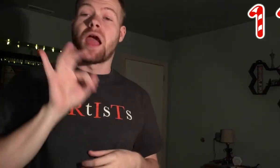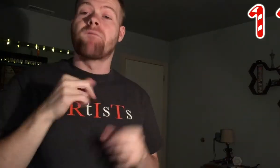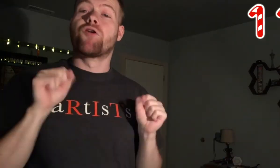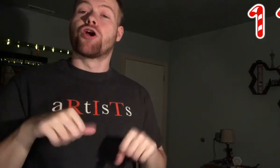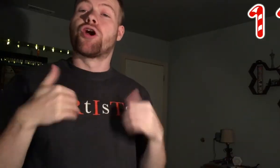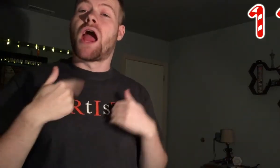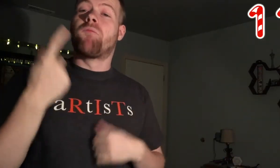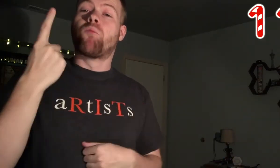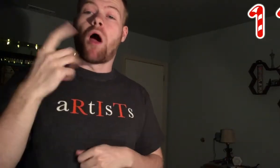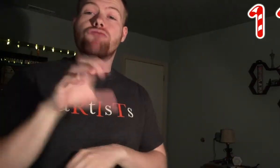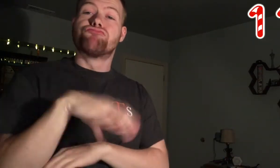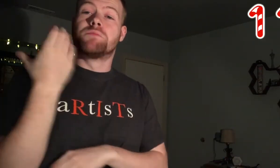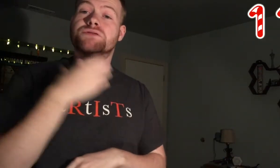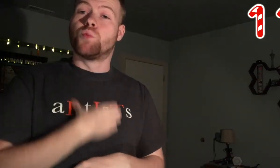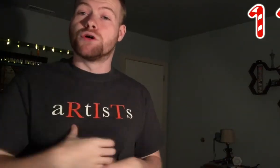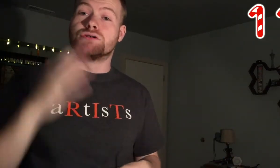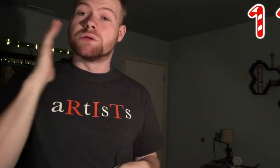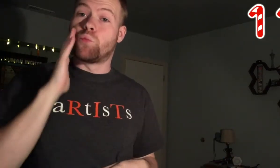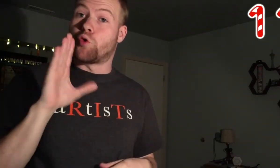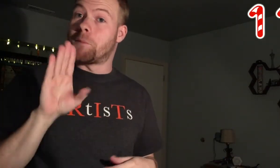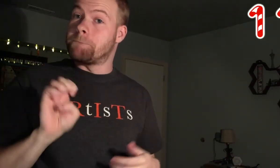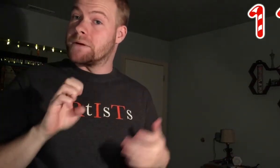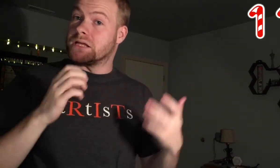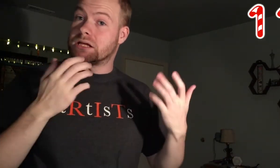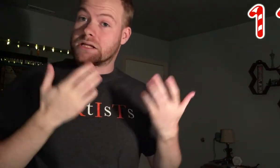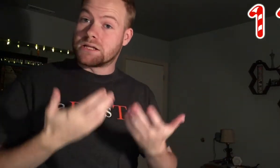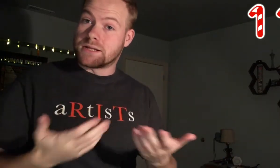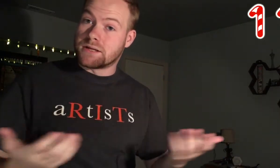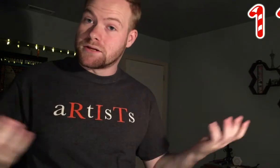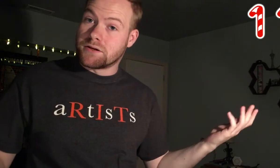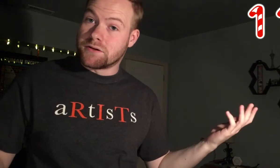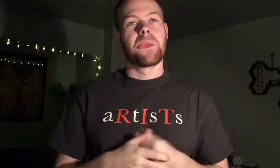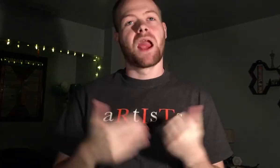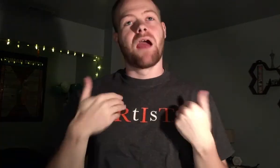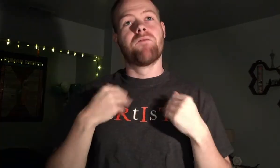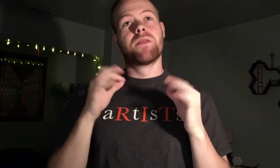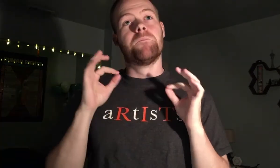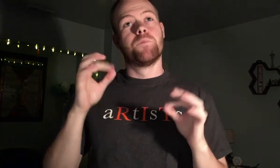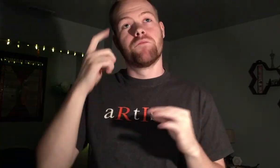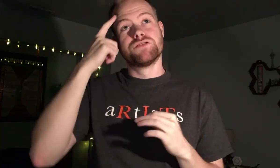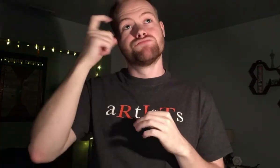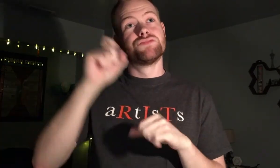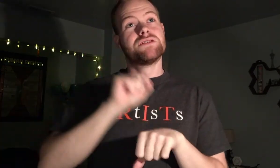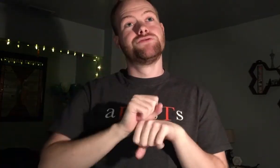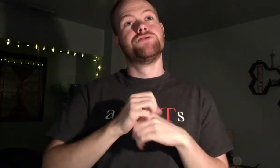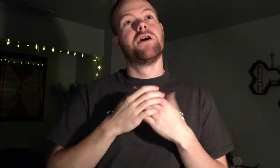11. Finish the sentence... If I could have one wish this Christmas, it would be...? Having the perfect, dream job.